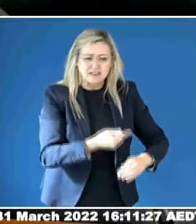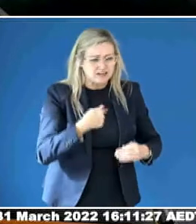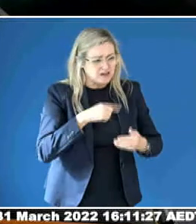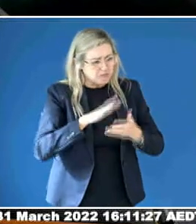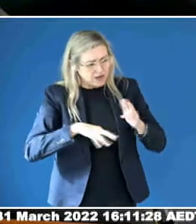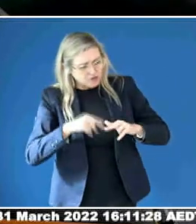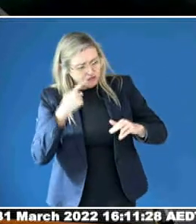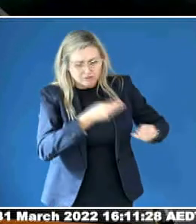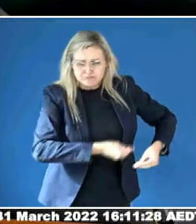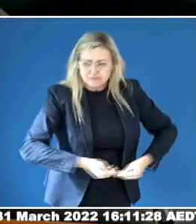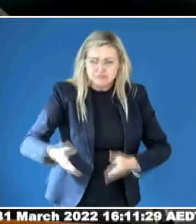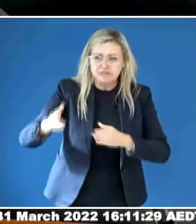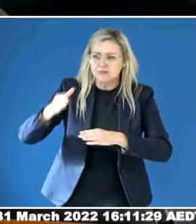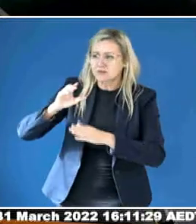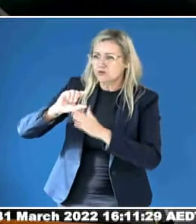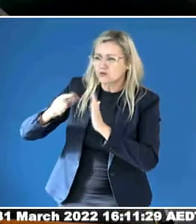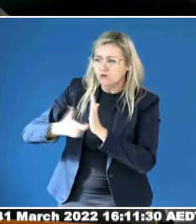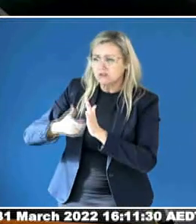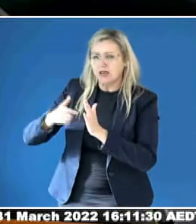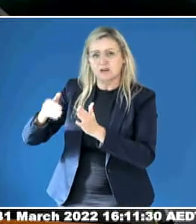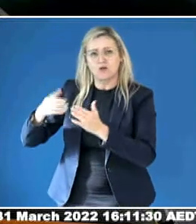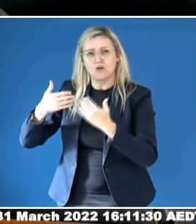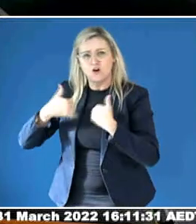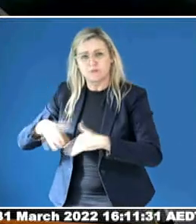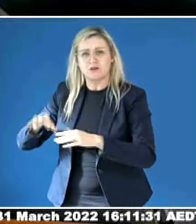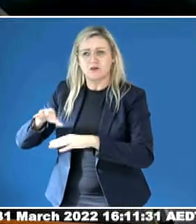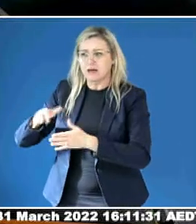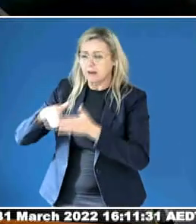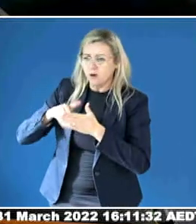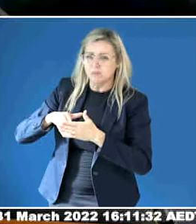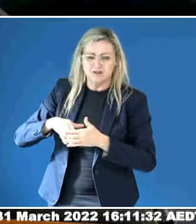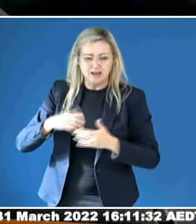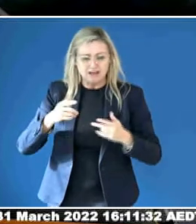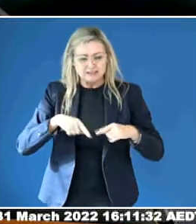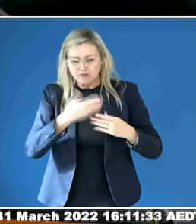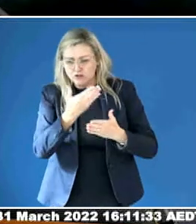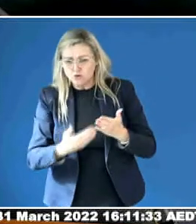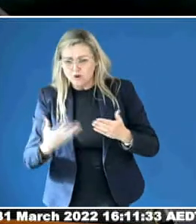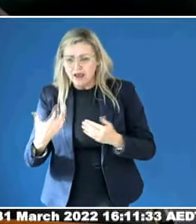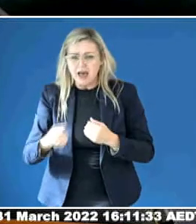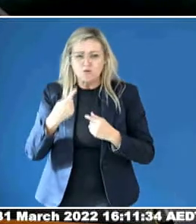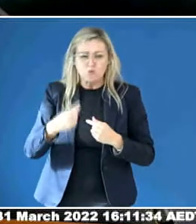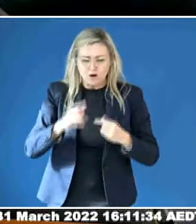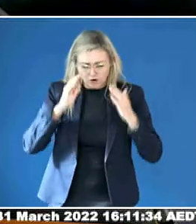Another child was left mute for days suffering from sunburn and heatstroke after being left lying in the sun at school all day.